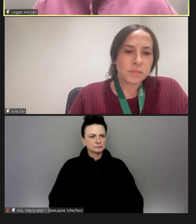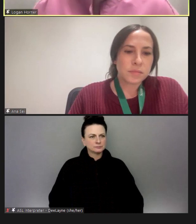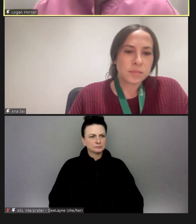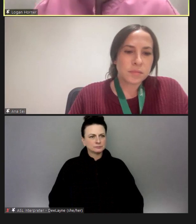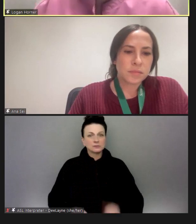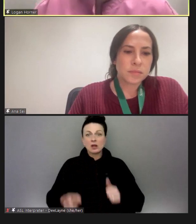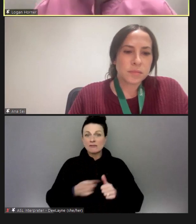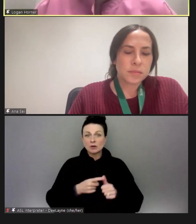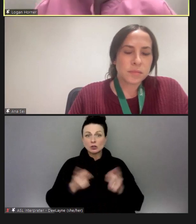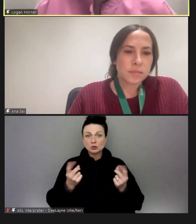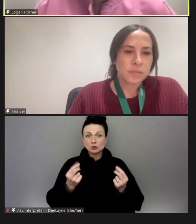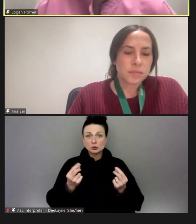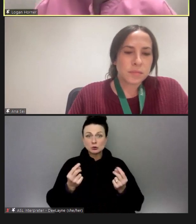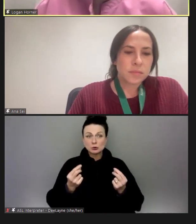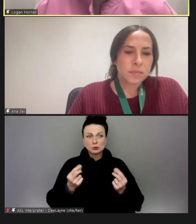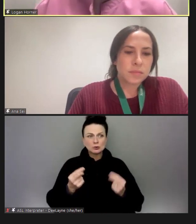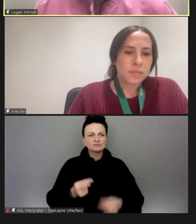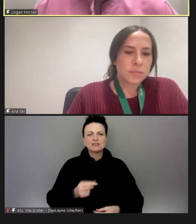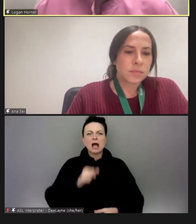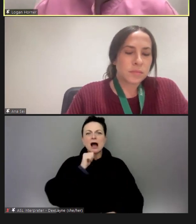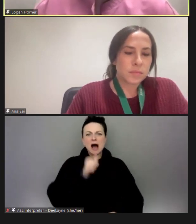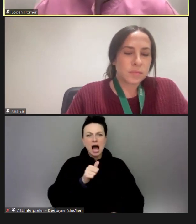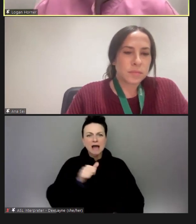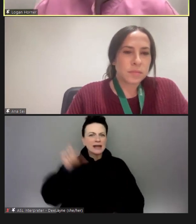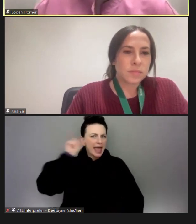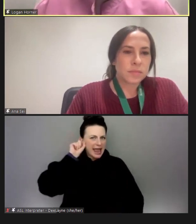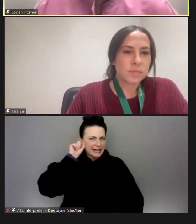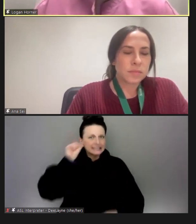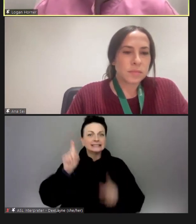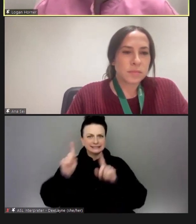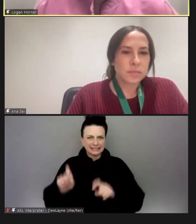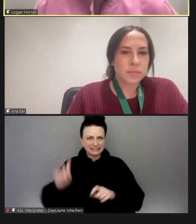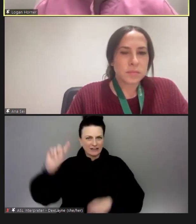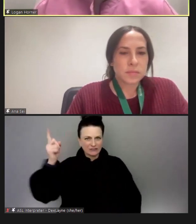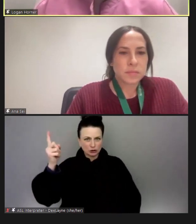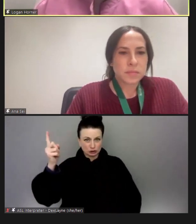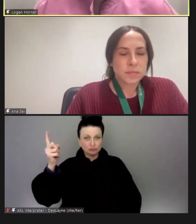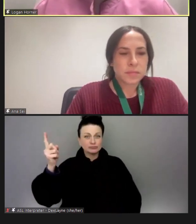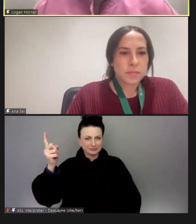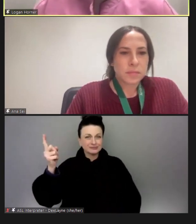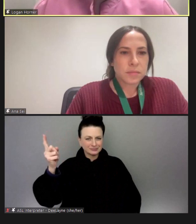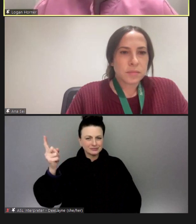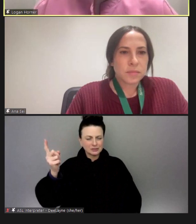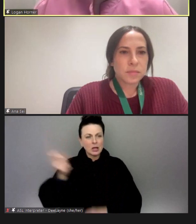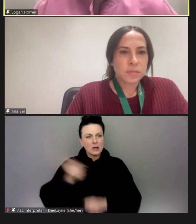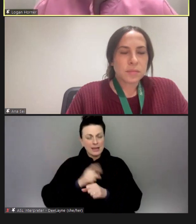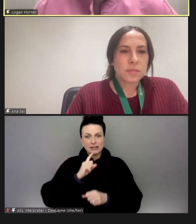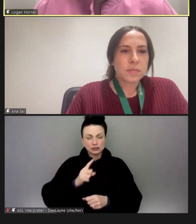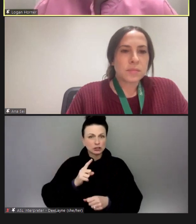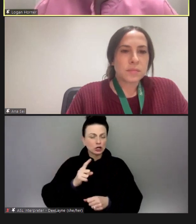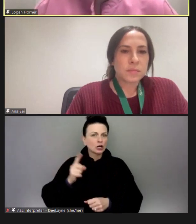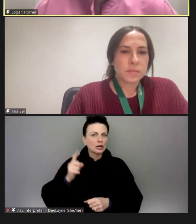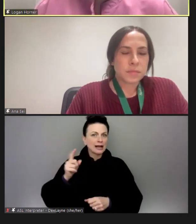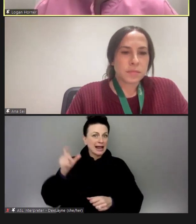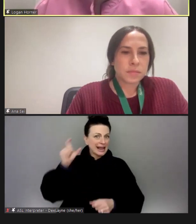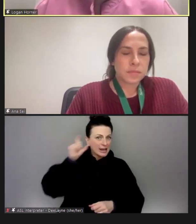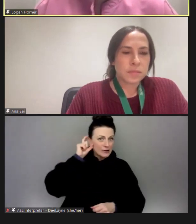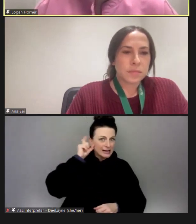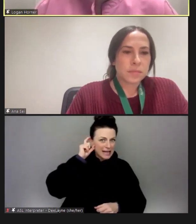do uned testing and then make sure that